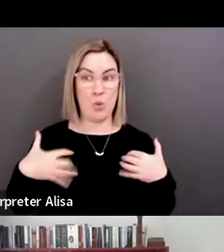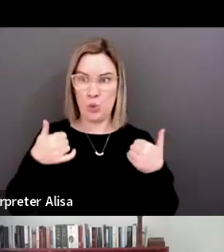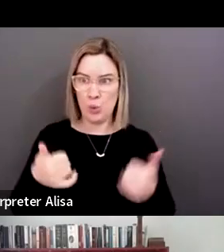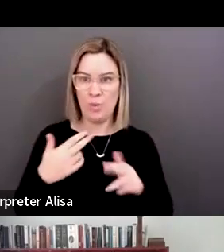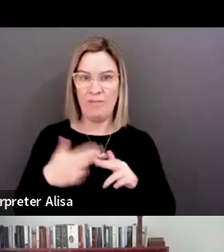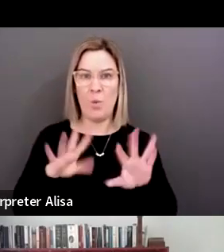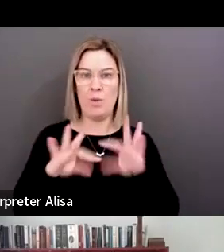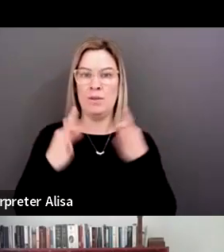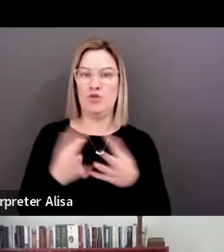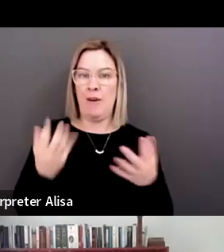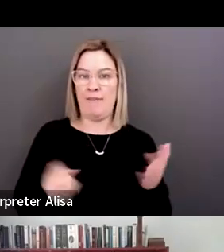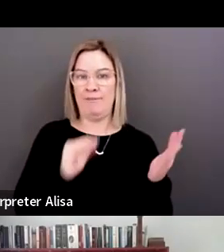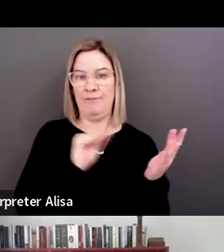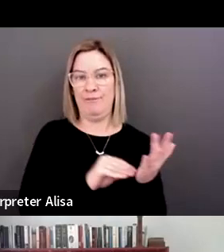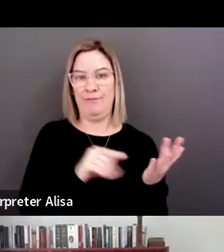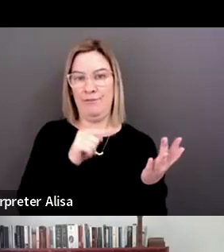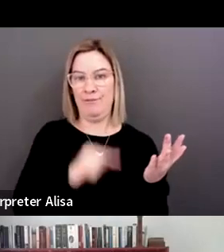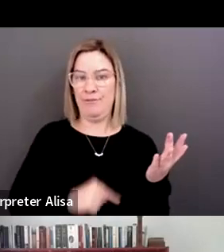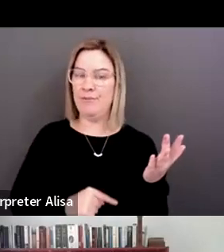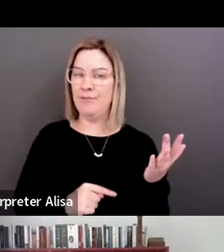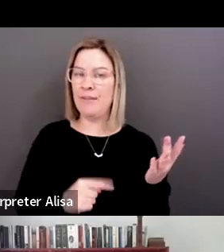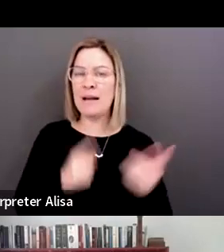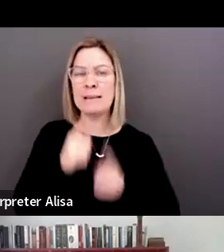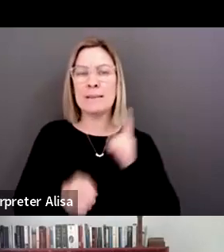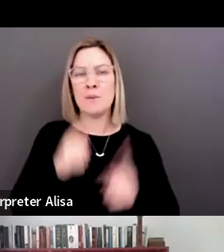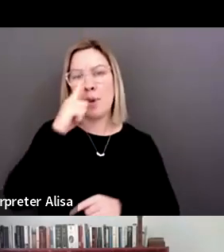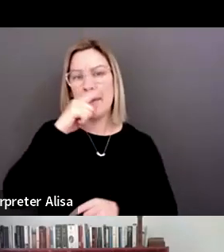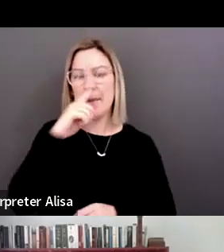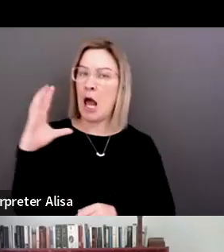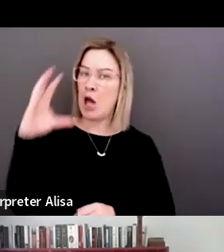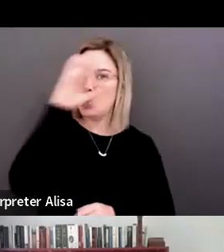a code of ethics but also around an ethical sponsorship framework is a